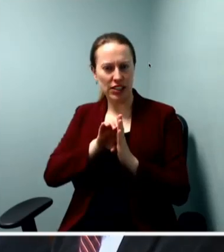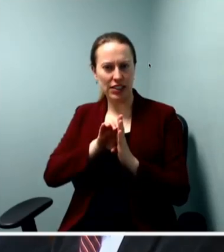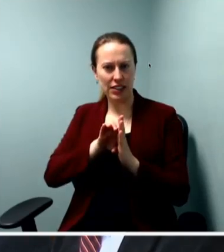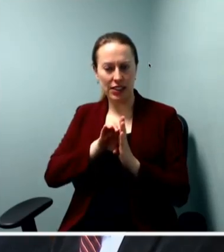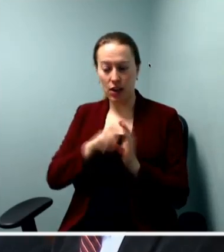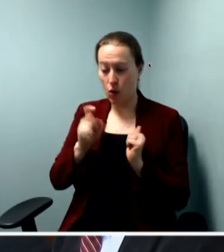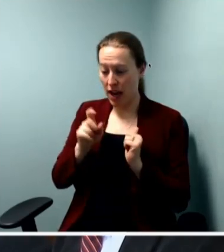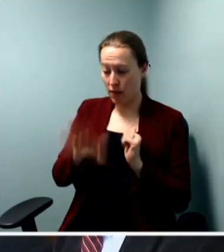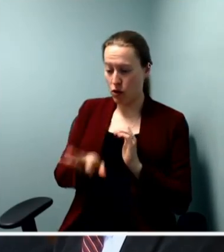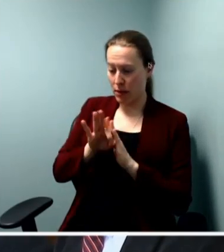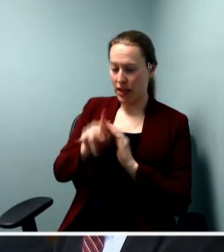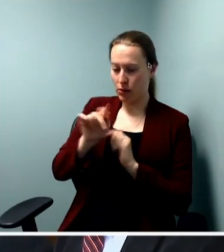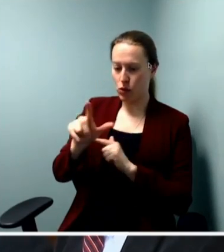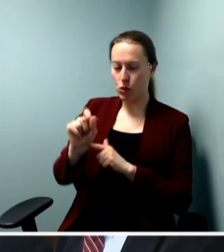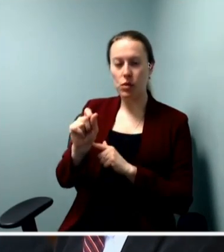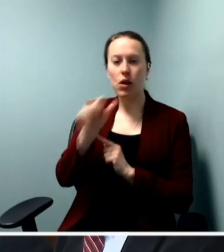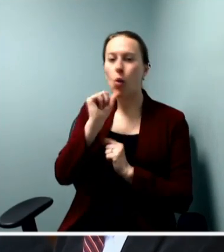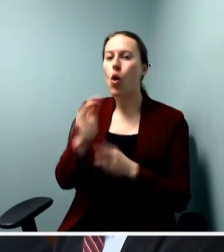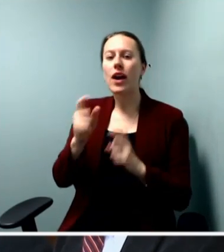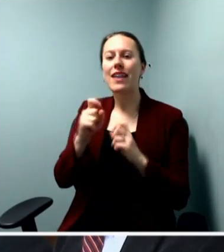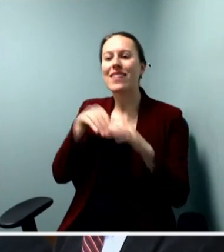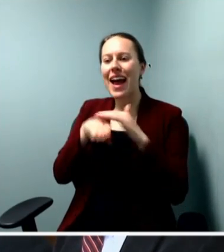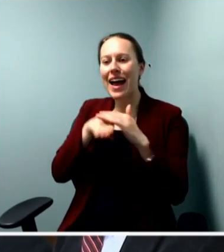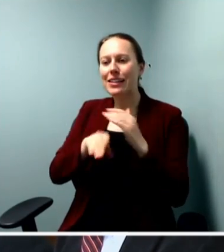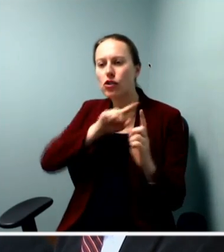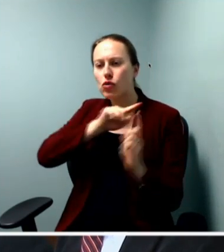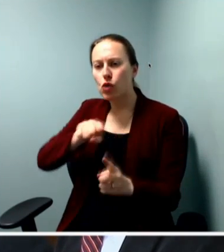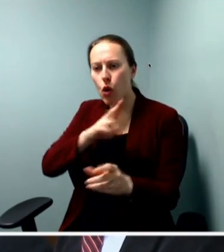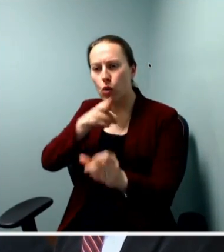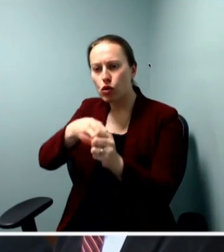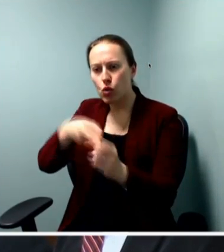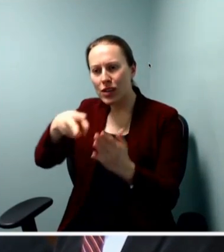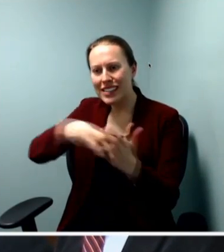but people like Judy made it possible for others to do that.